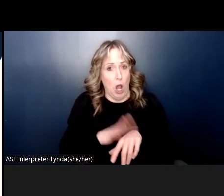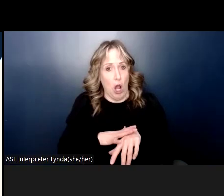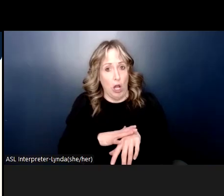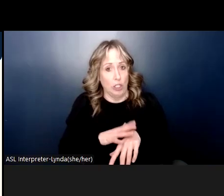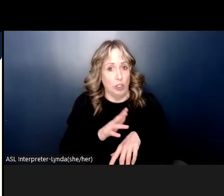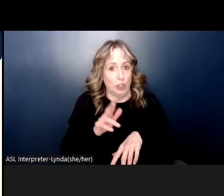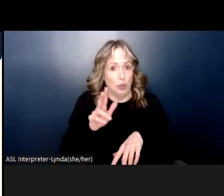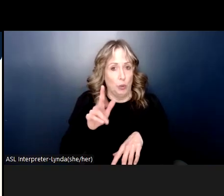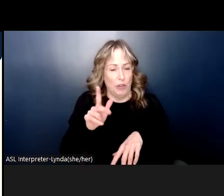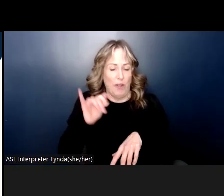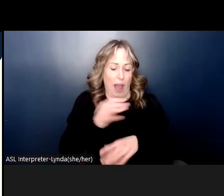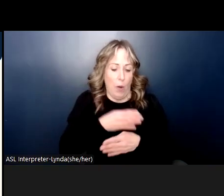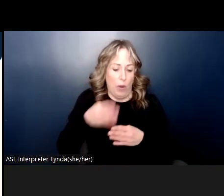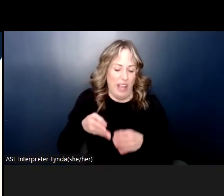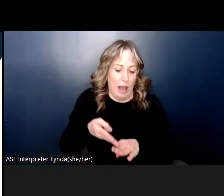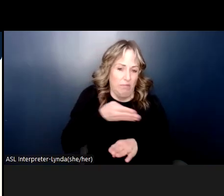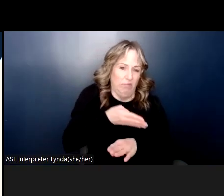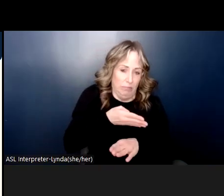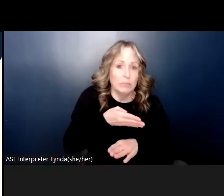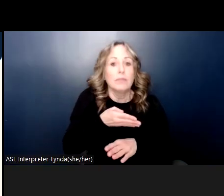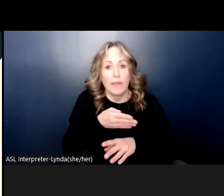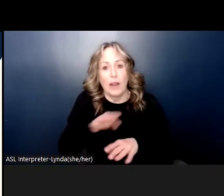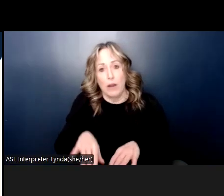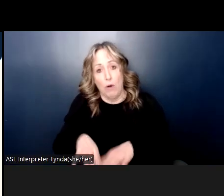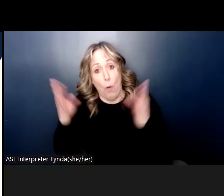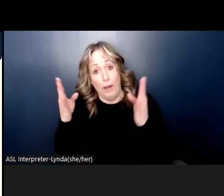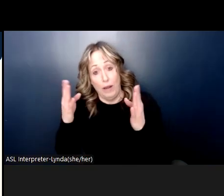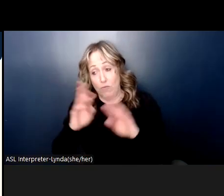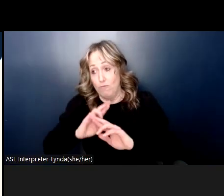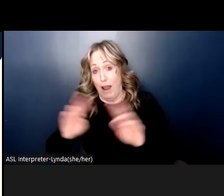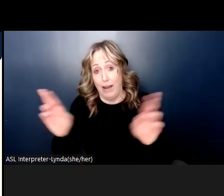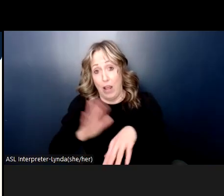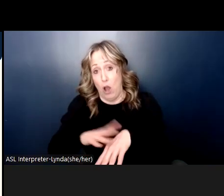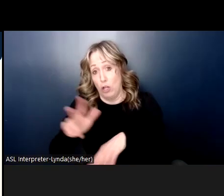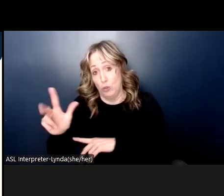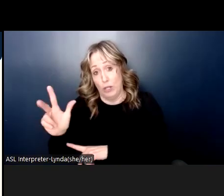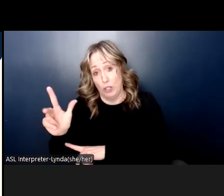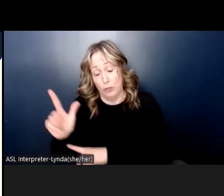for everybody on the 23rd. And then finally.